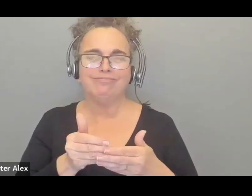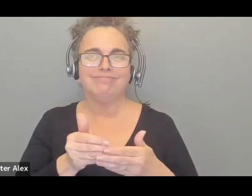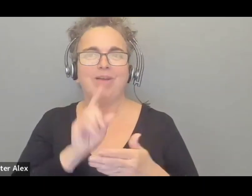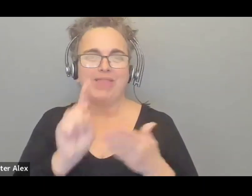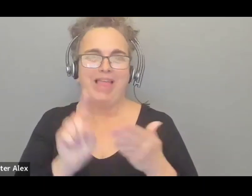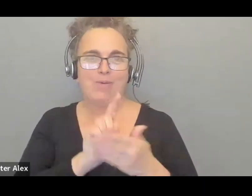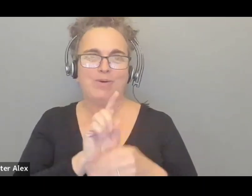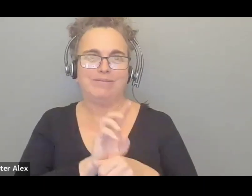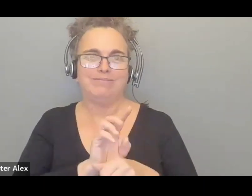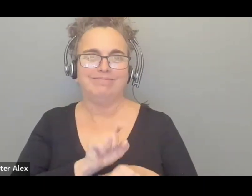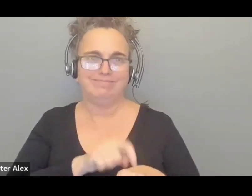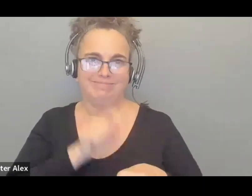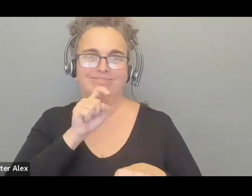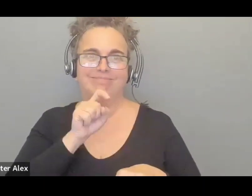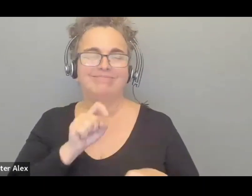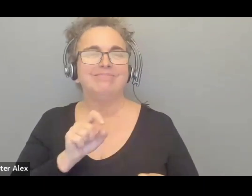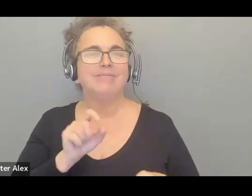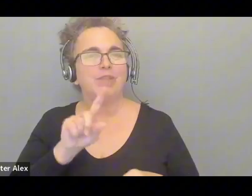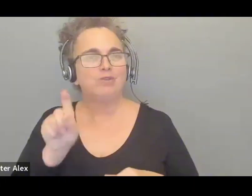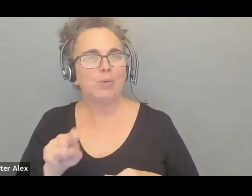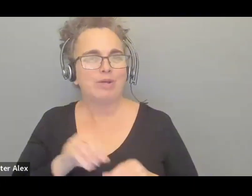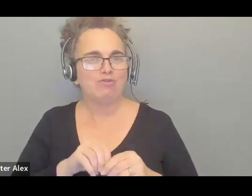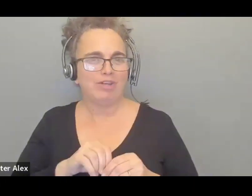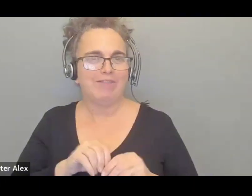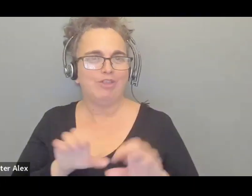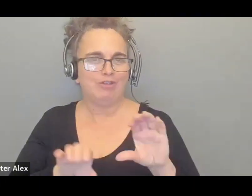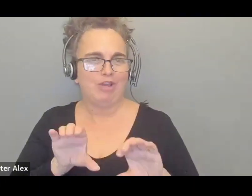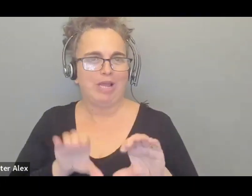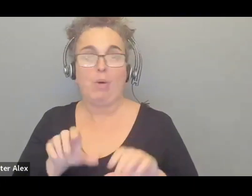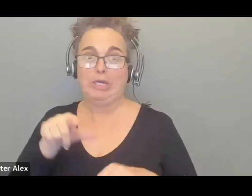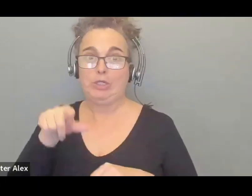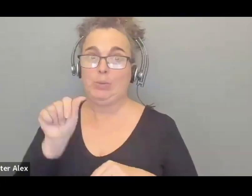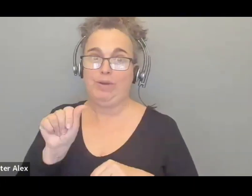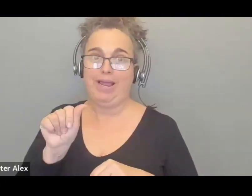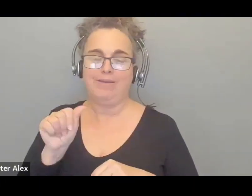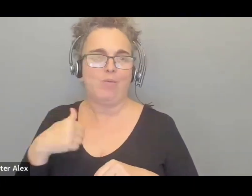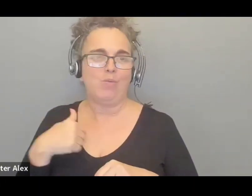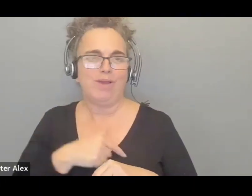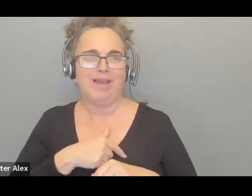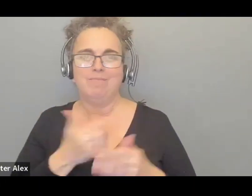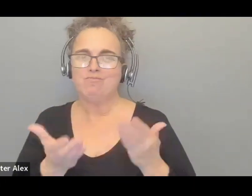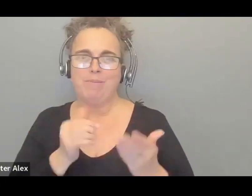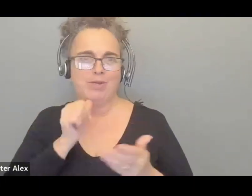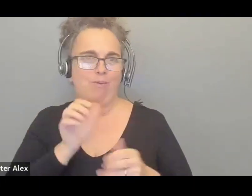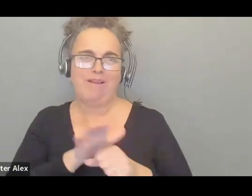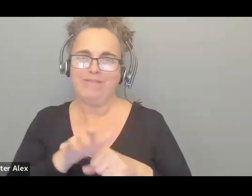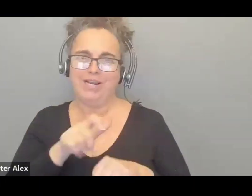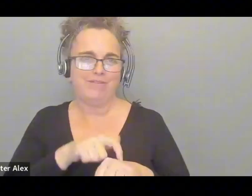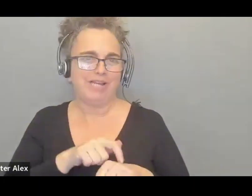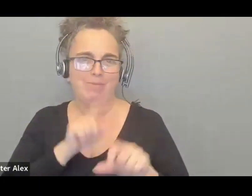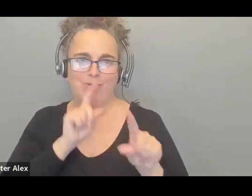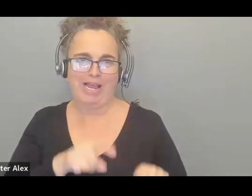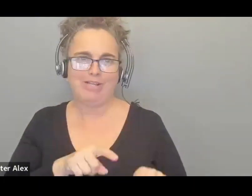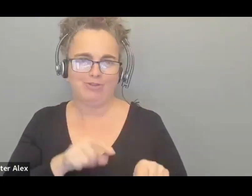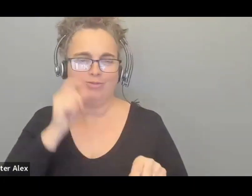There is a question in the chat or in the Q&A that we probably don't have time to get into,